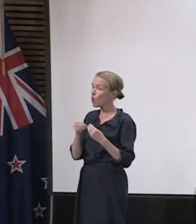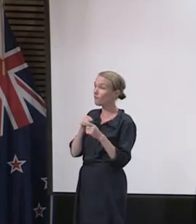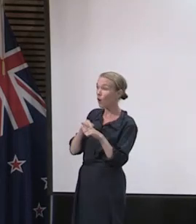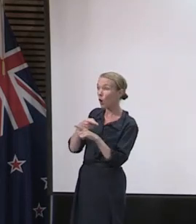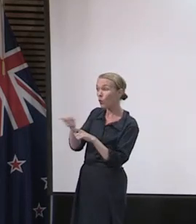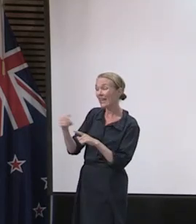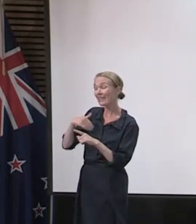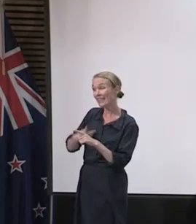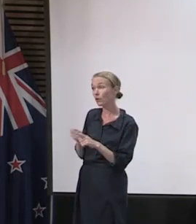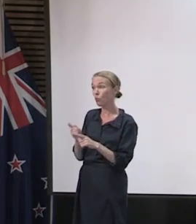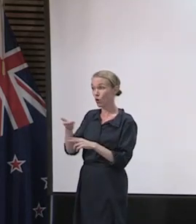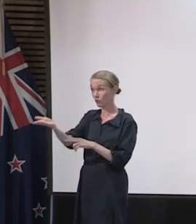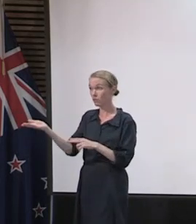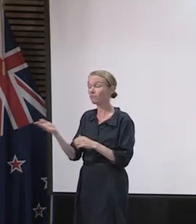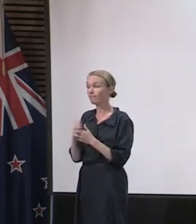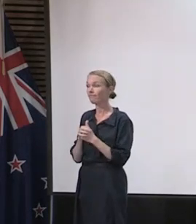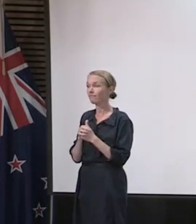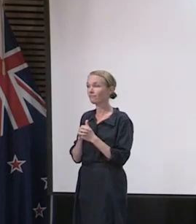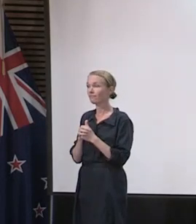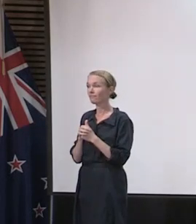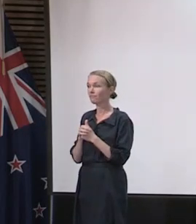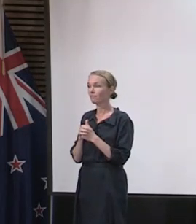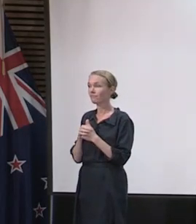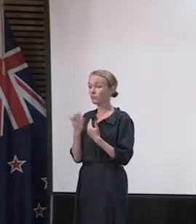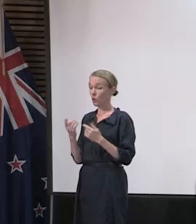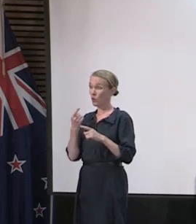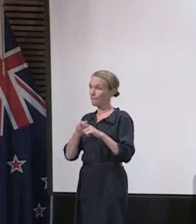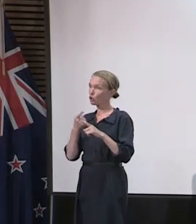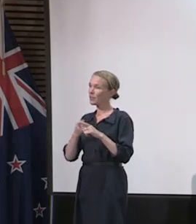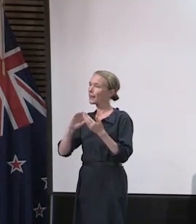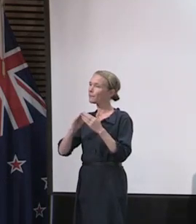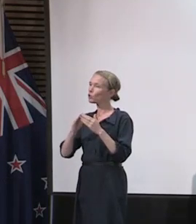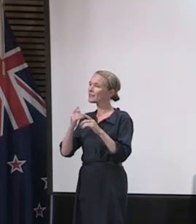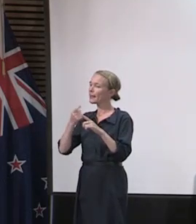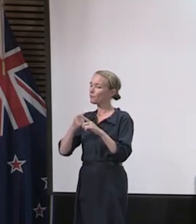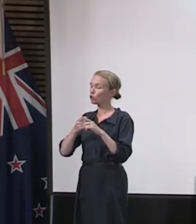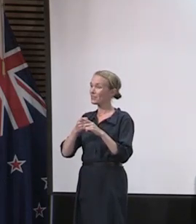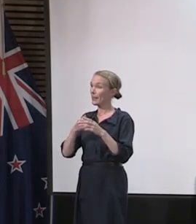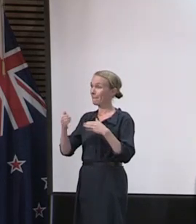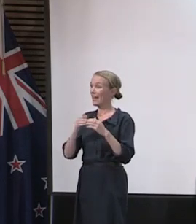support. It could be done to tailor to needs of those that